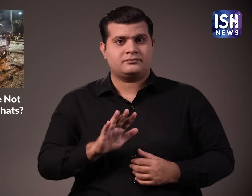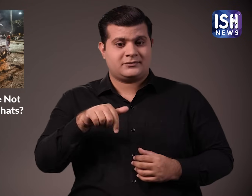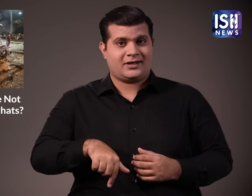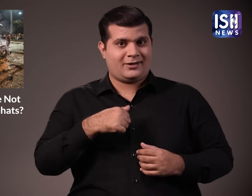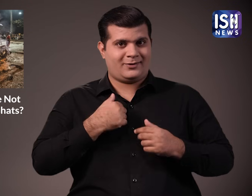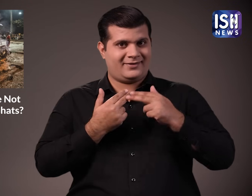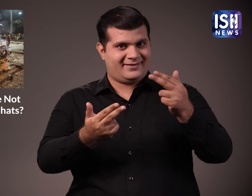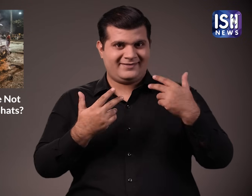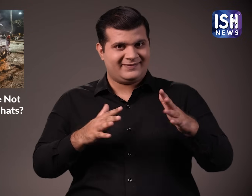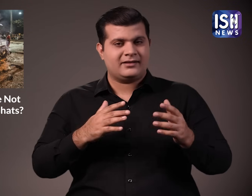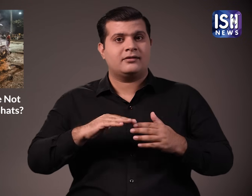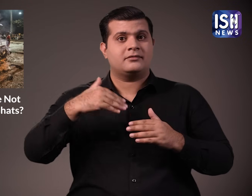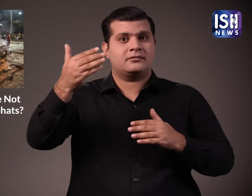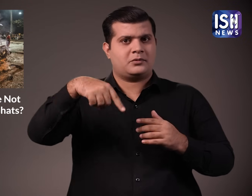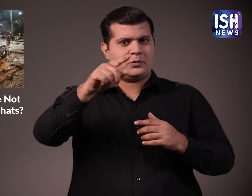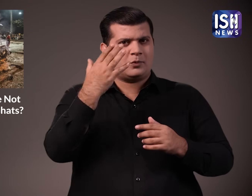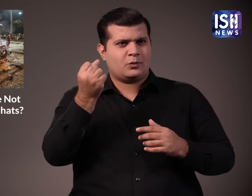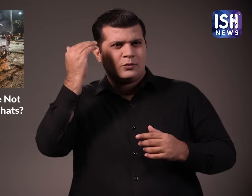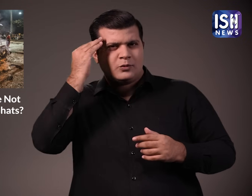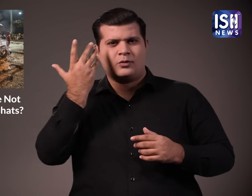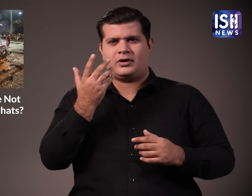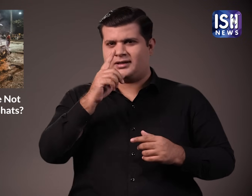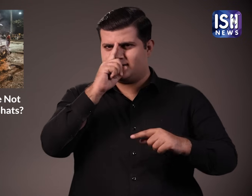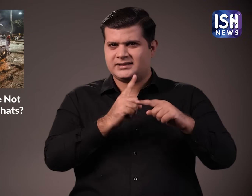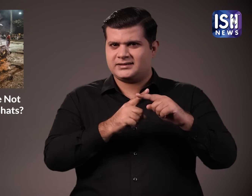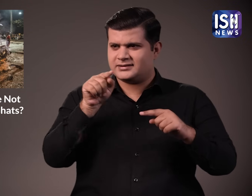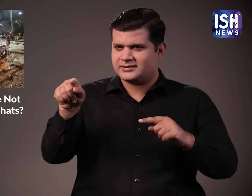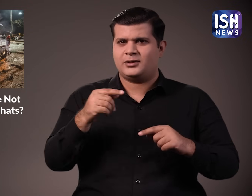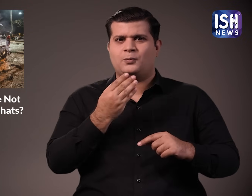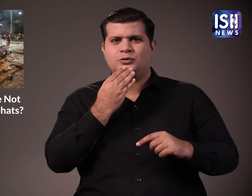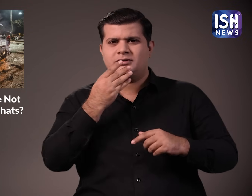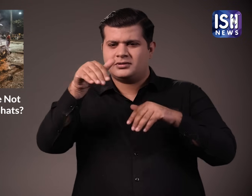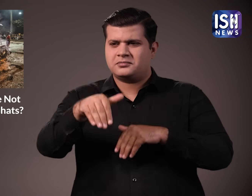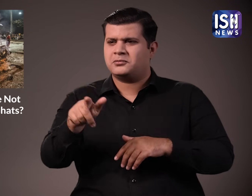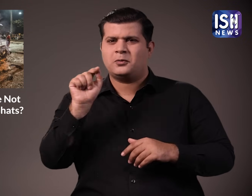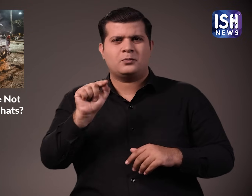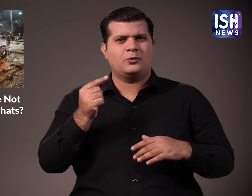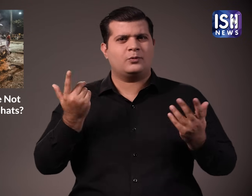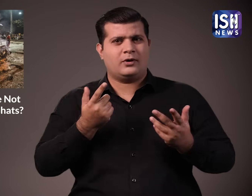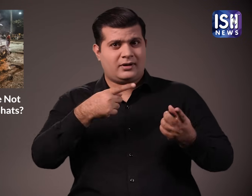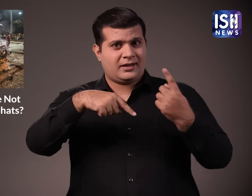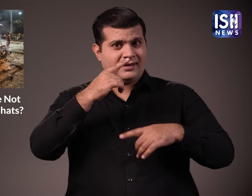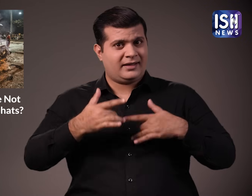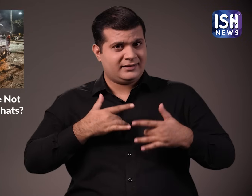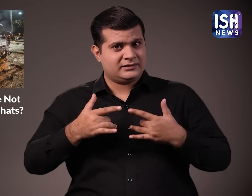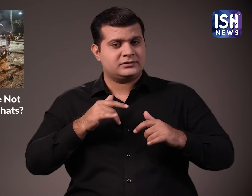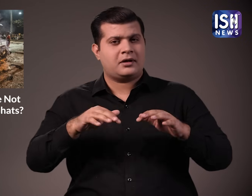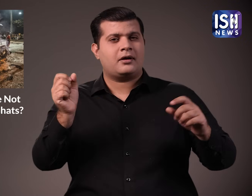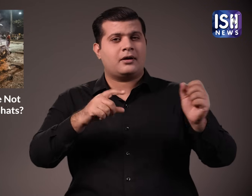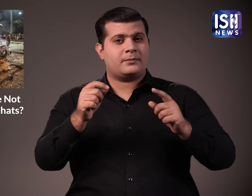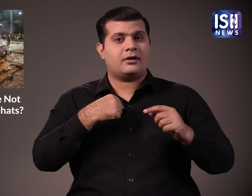Now that you know this, do you all want to know why Christians and Muslims bury the dead? Let us know in the comments.